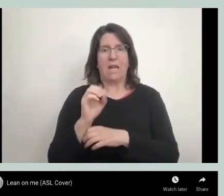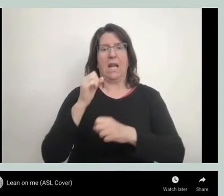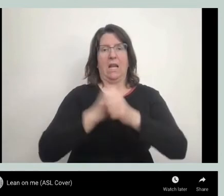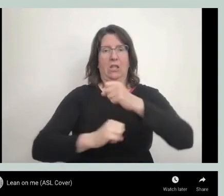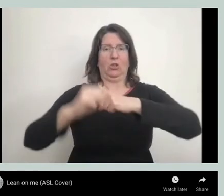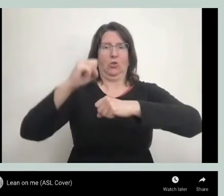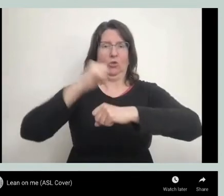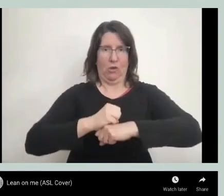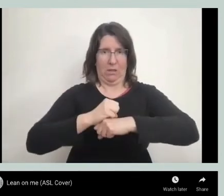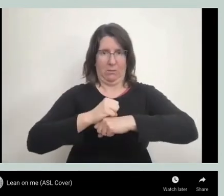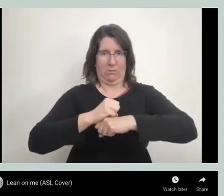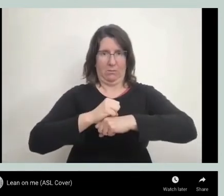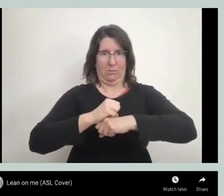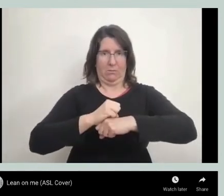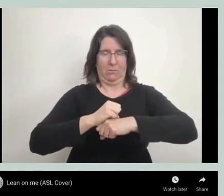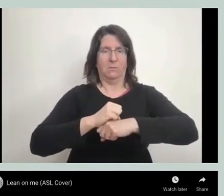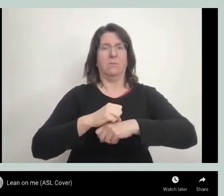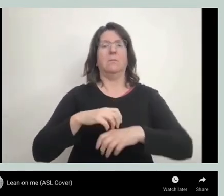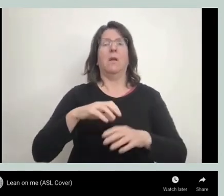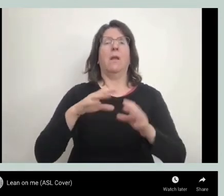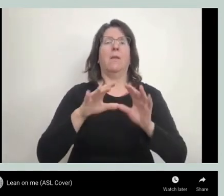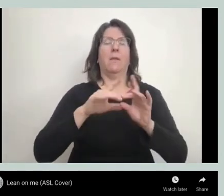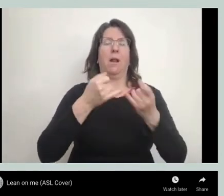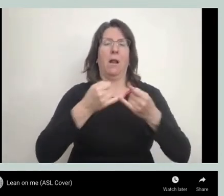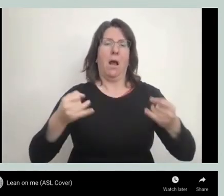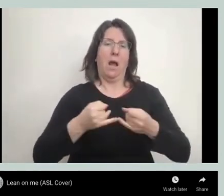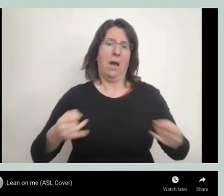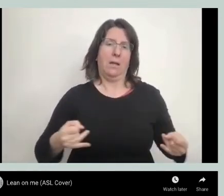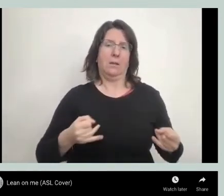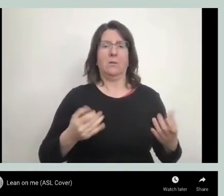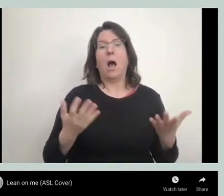Next they restructure their lines.